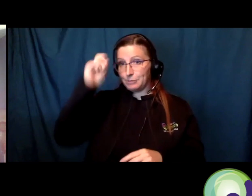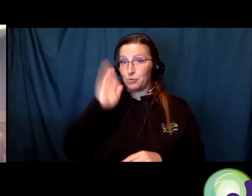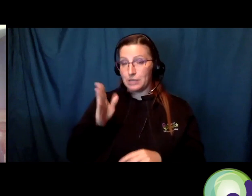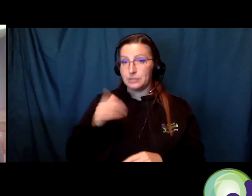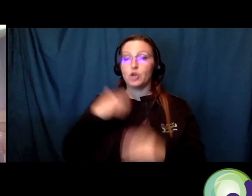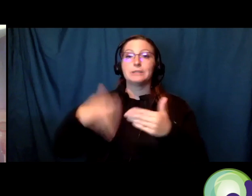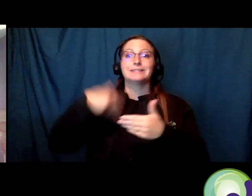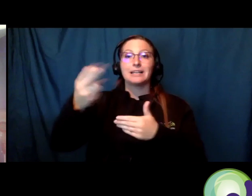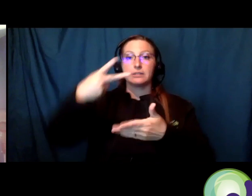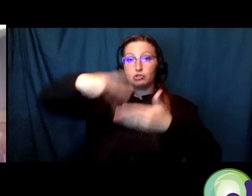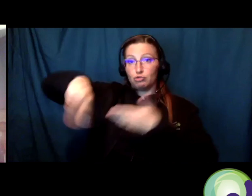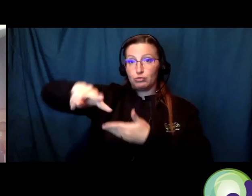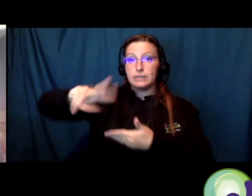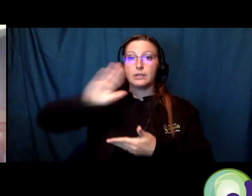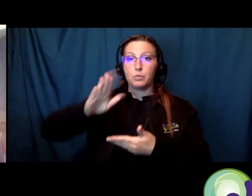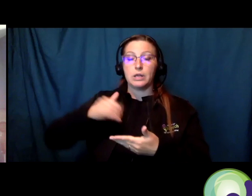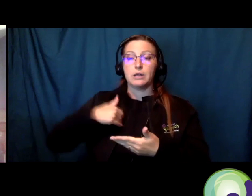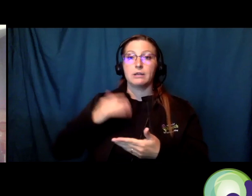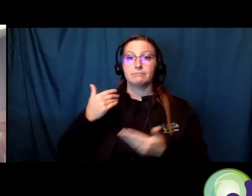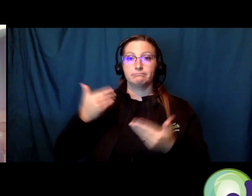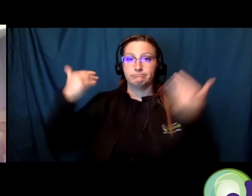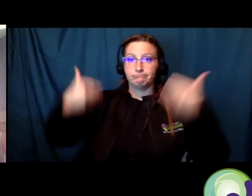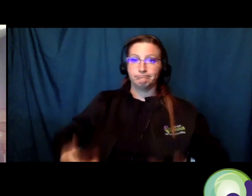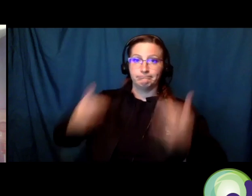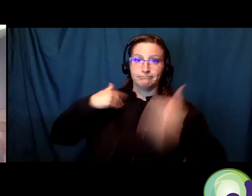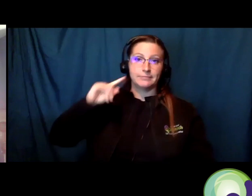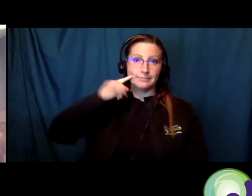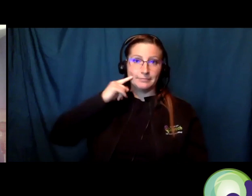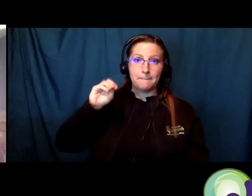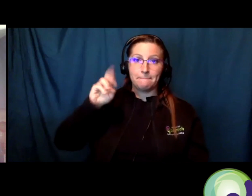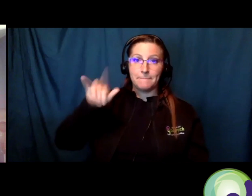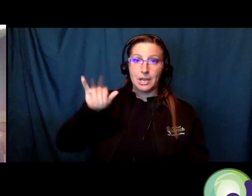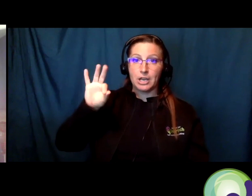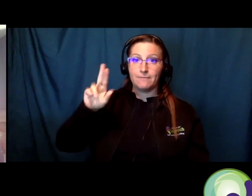in two weeks our very own Mary Fruits and Ronda Last, who's the